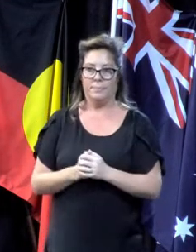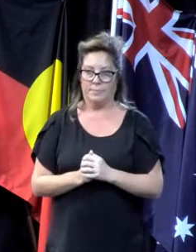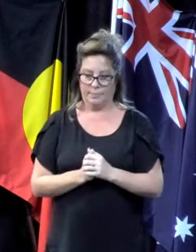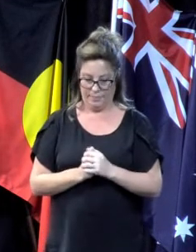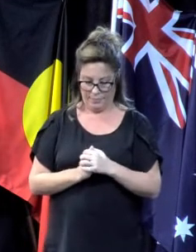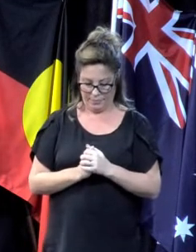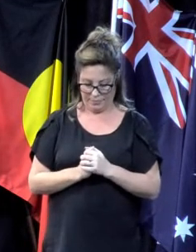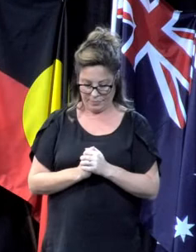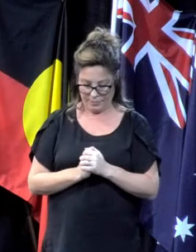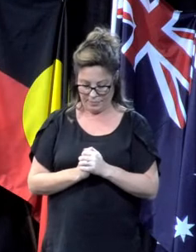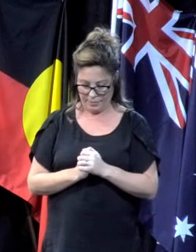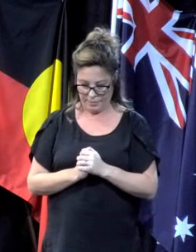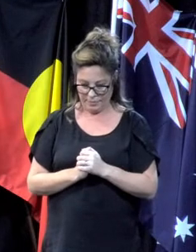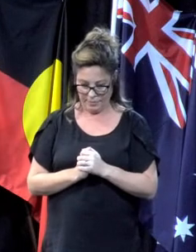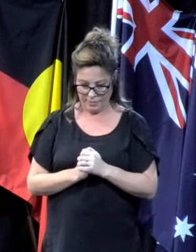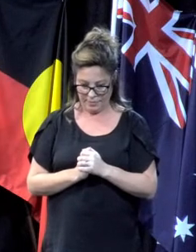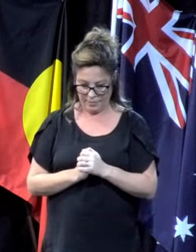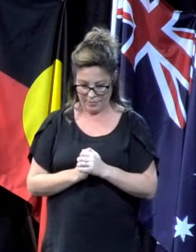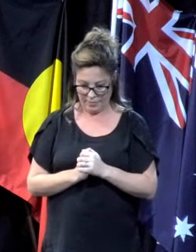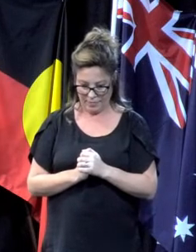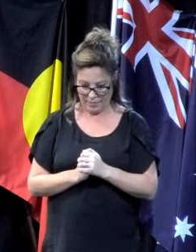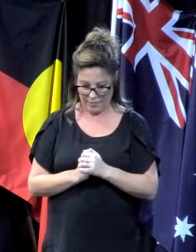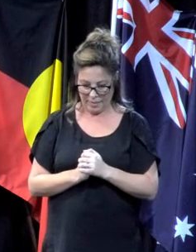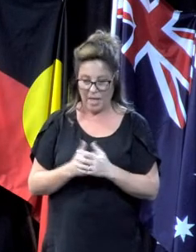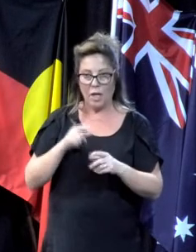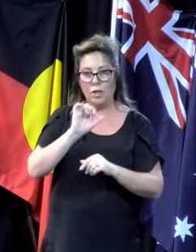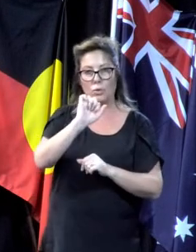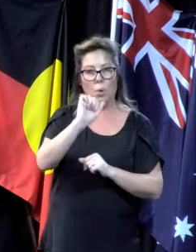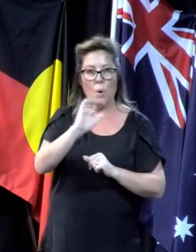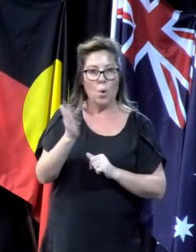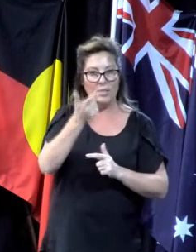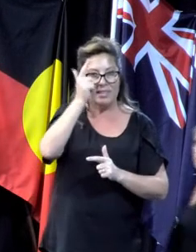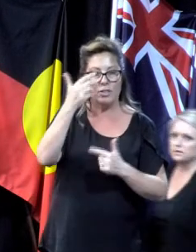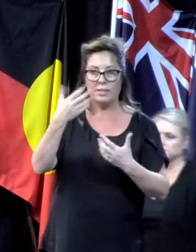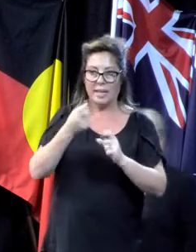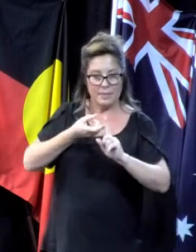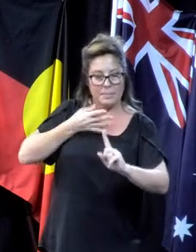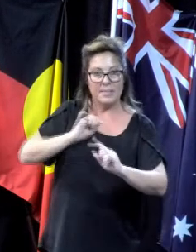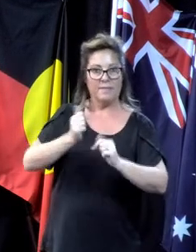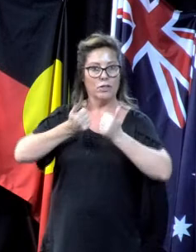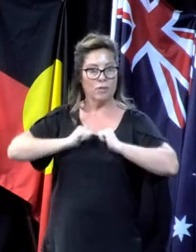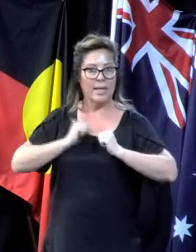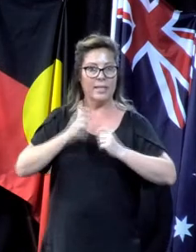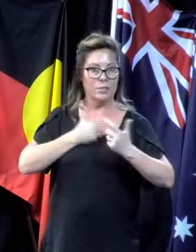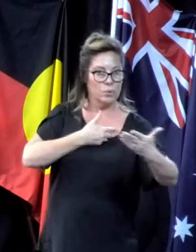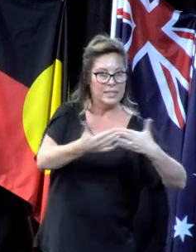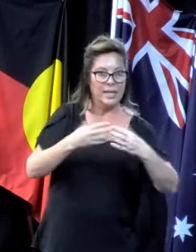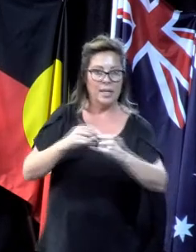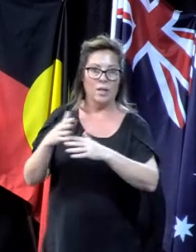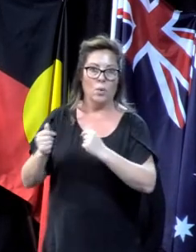in teaching children with disability or dealing with the behavioural issues, for example, that might arise from time to time? No, they don’t.